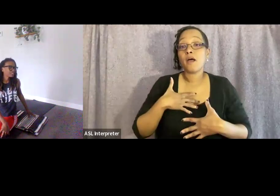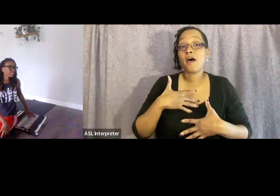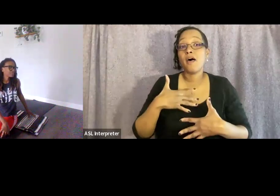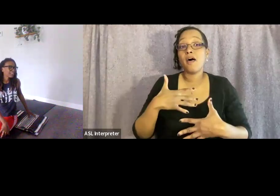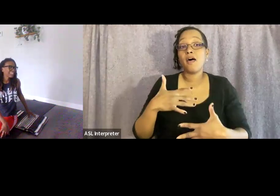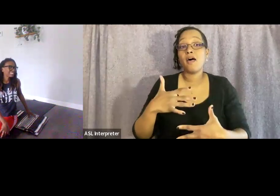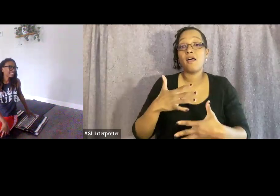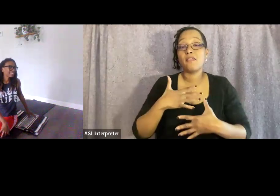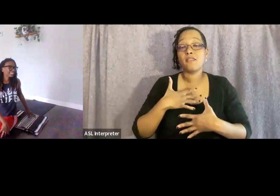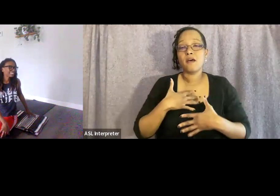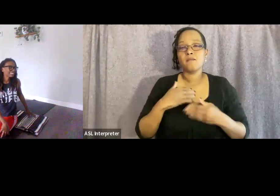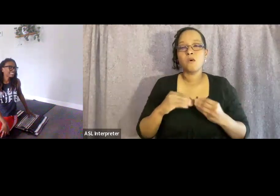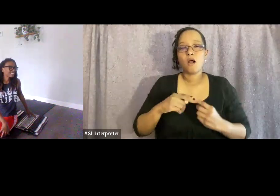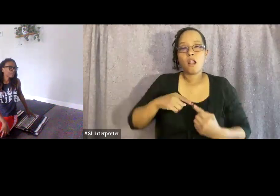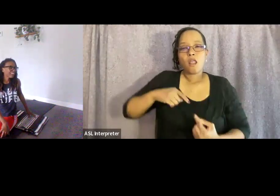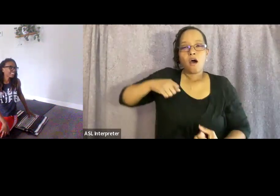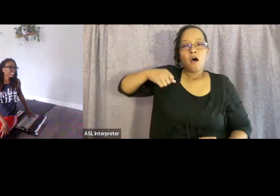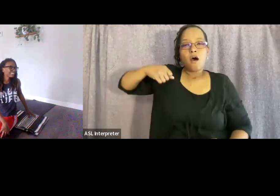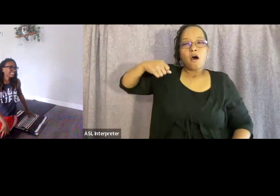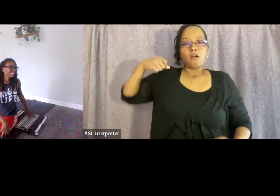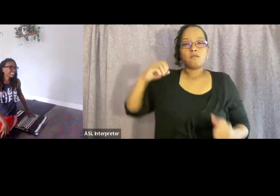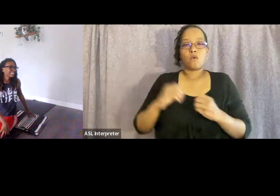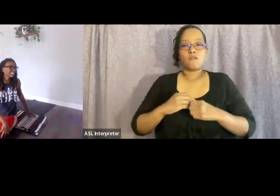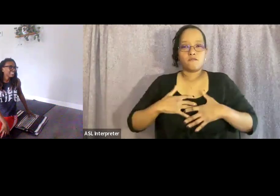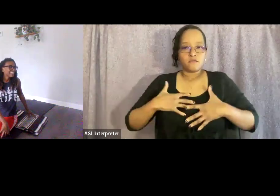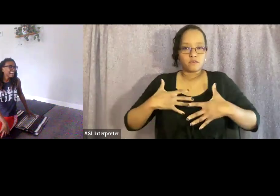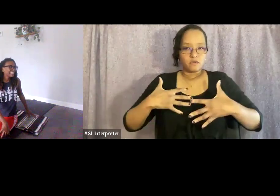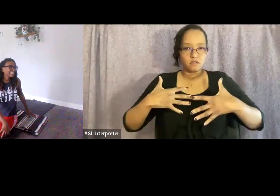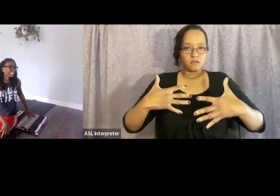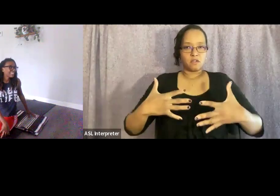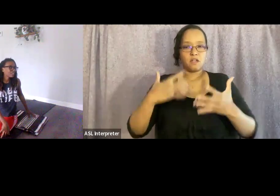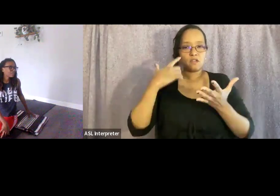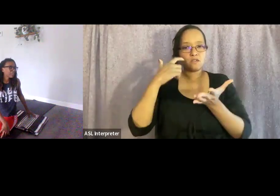Notice the capacity of the lungs, the breath and then exhale.